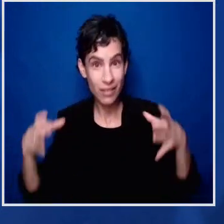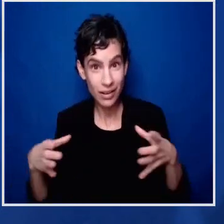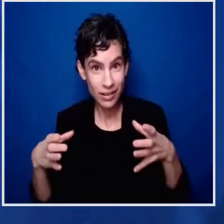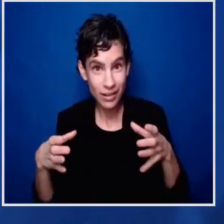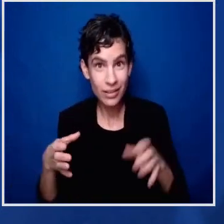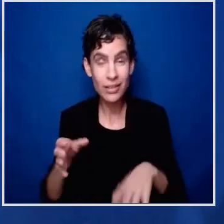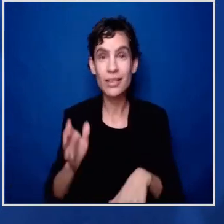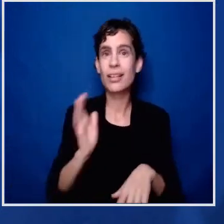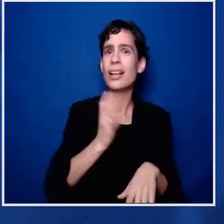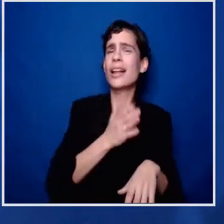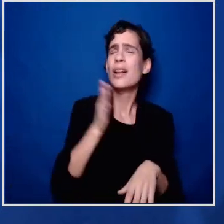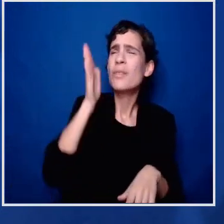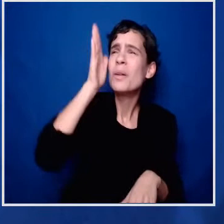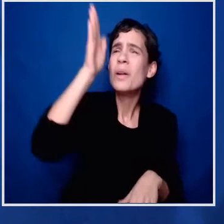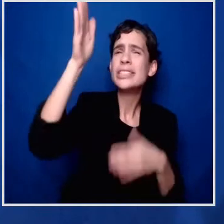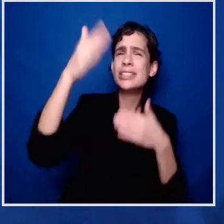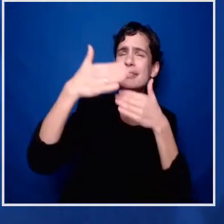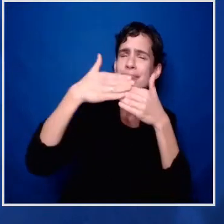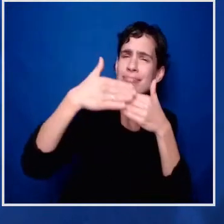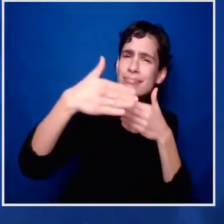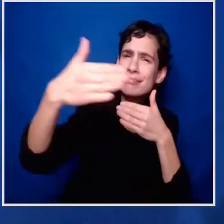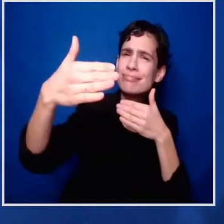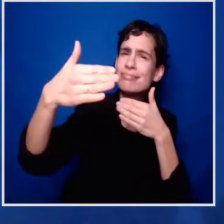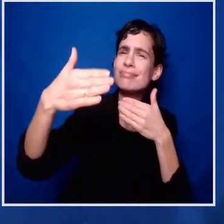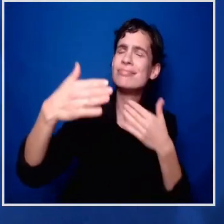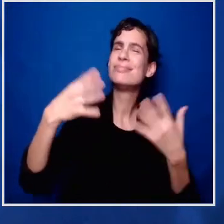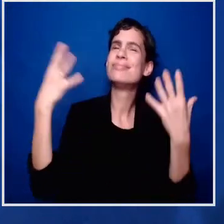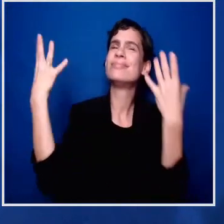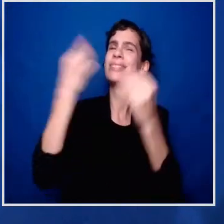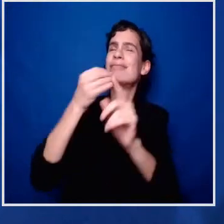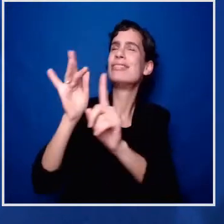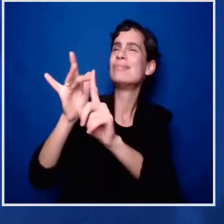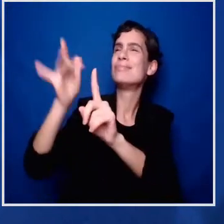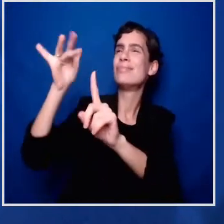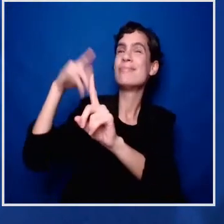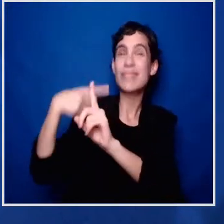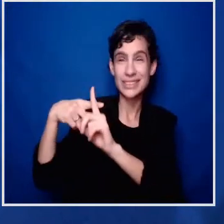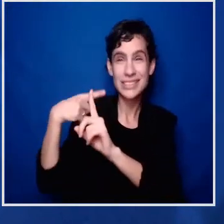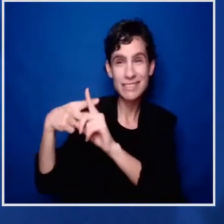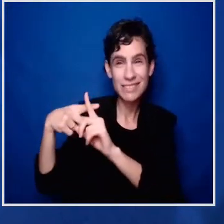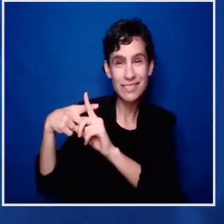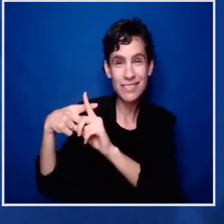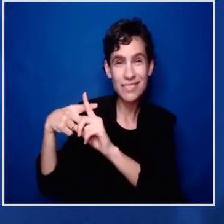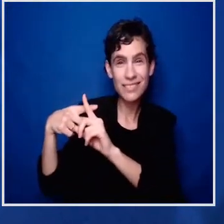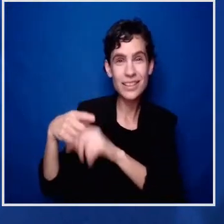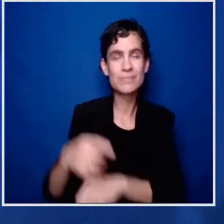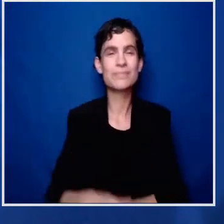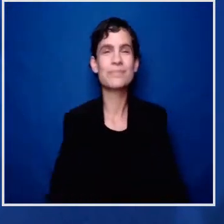DRIVERS. BECAUSE OF WHAT OUR ANCESTORS PUT IN MOTION, WE HAVE THE OPPORTUNITY FOR A BRIGHT